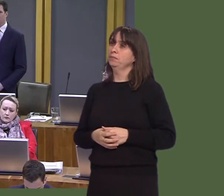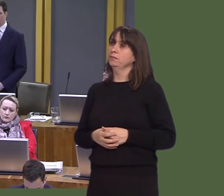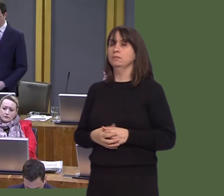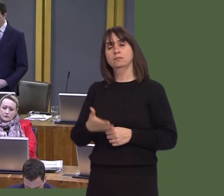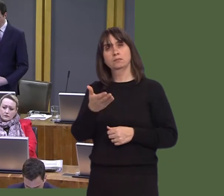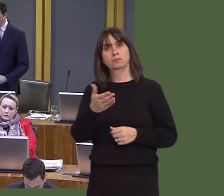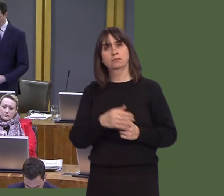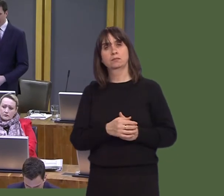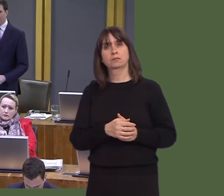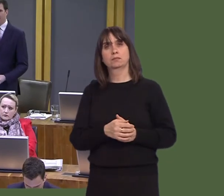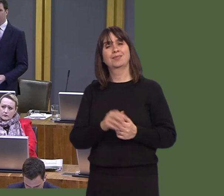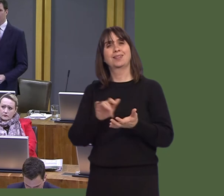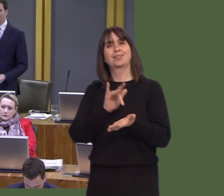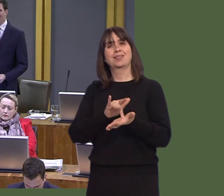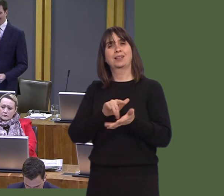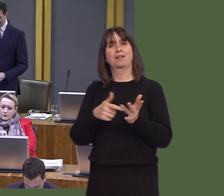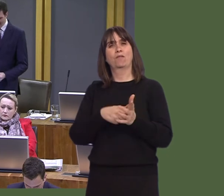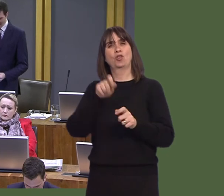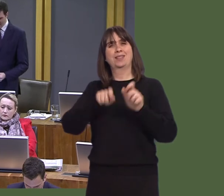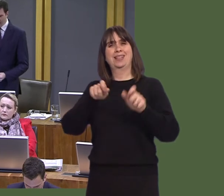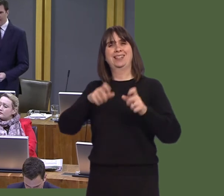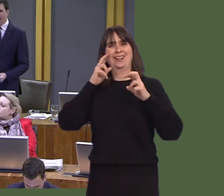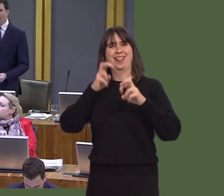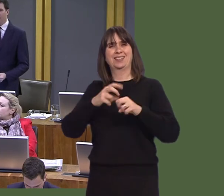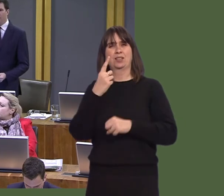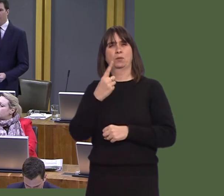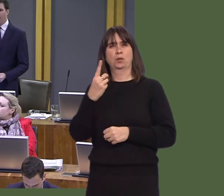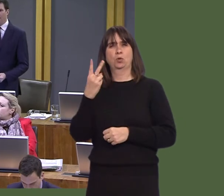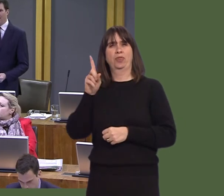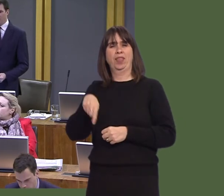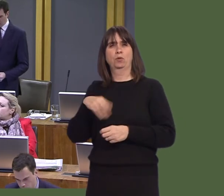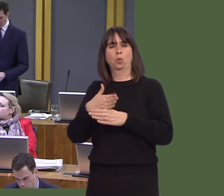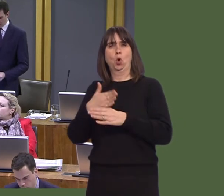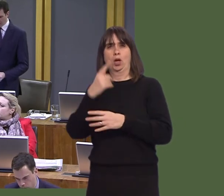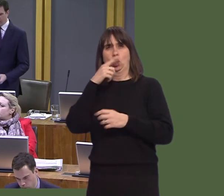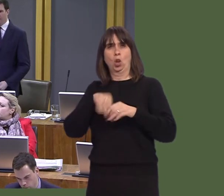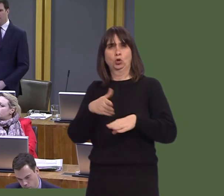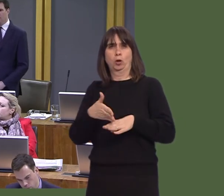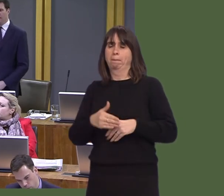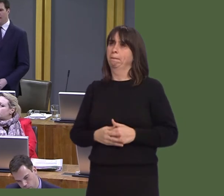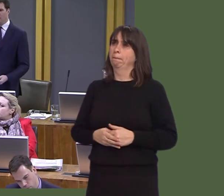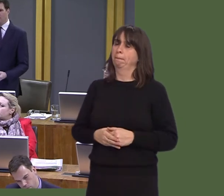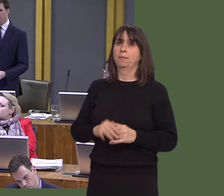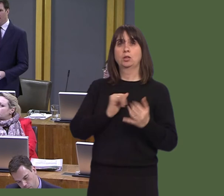we accept, but on the other hand say, 'We have to ignore our most important existing